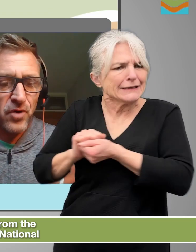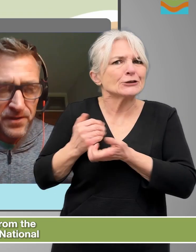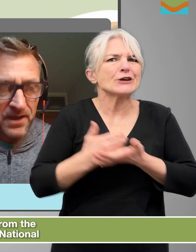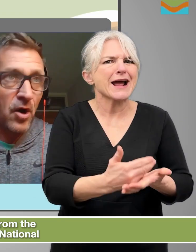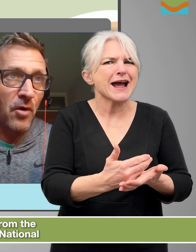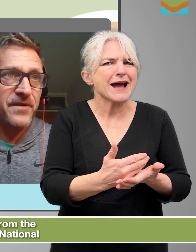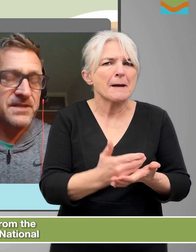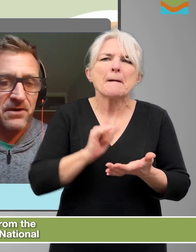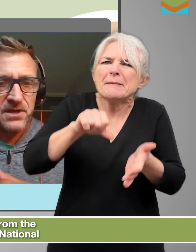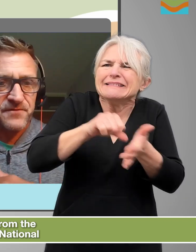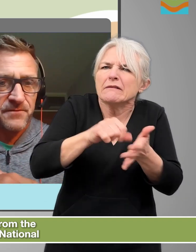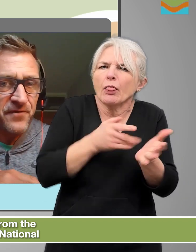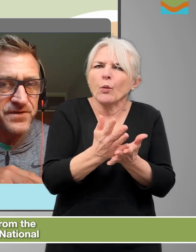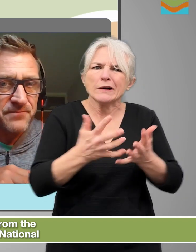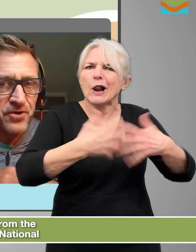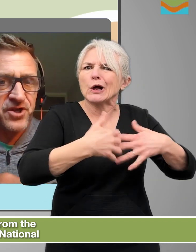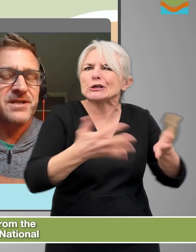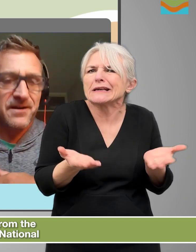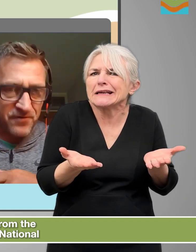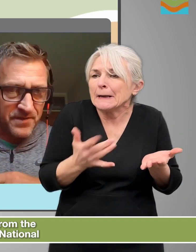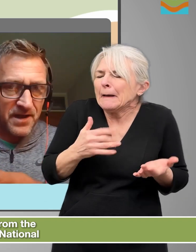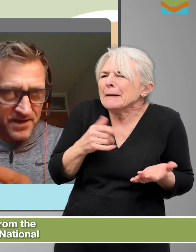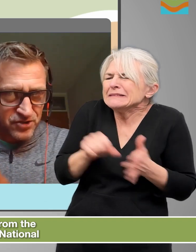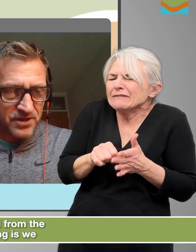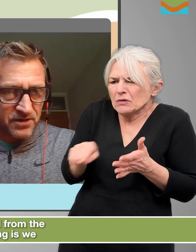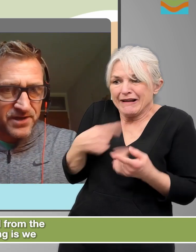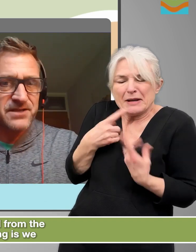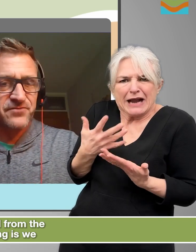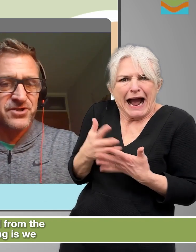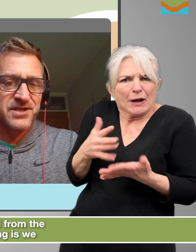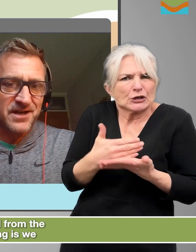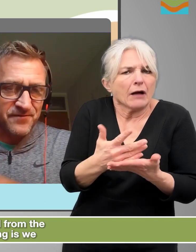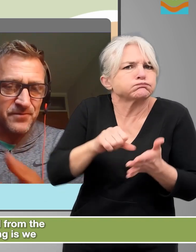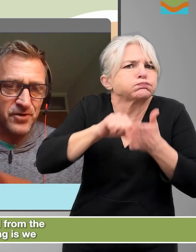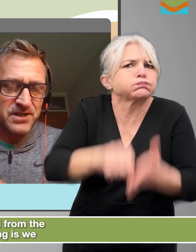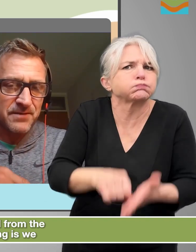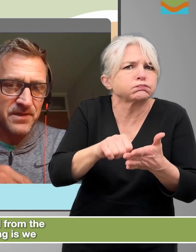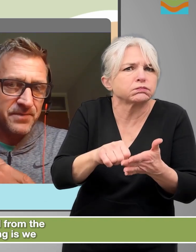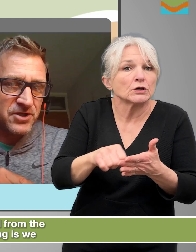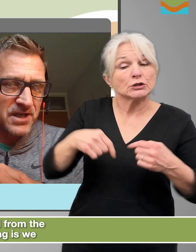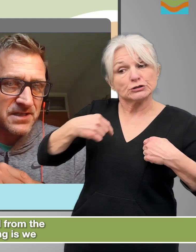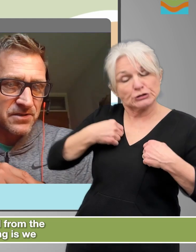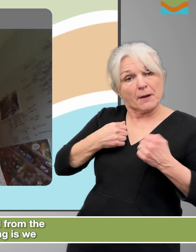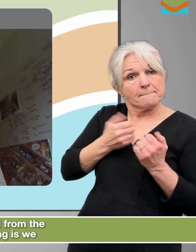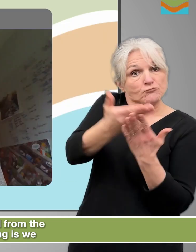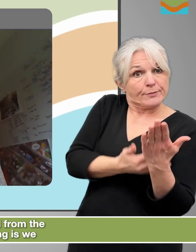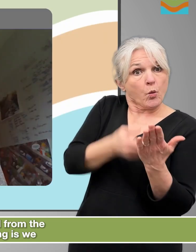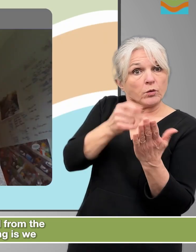one of the obvious outcomes from the Foresight Project and from the National Underground Asset Register and from the work Tim and the BGS are doing is we